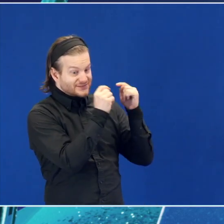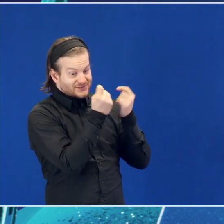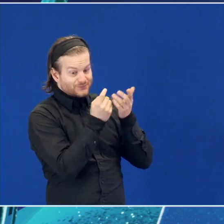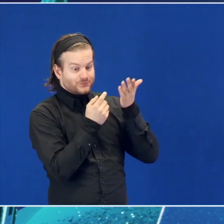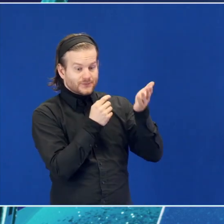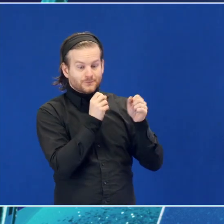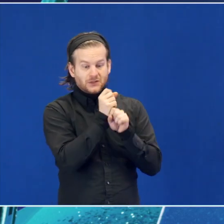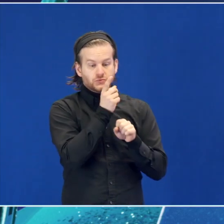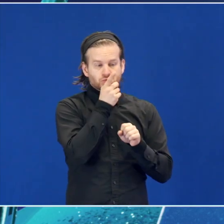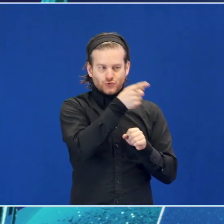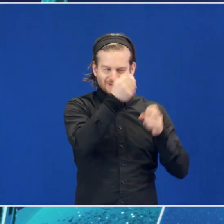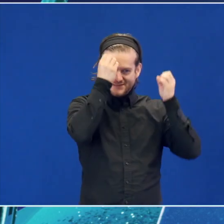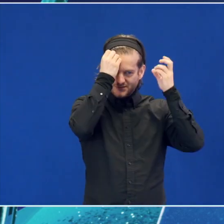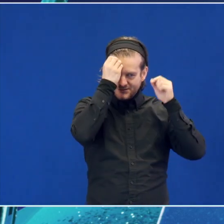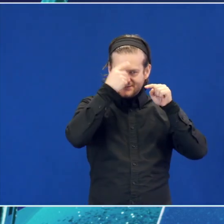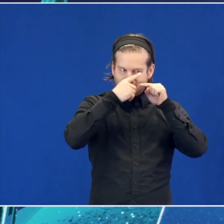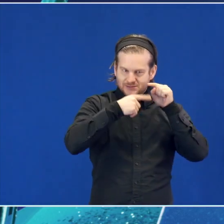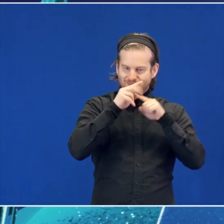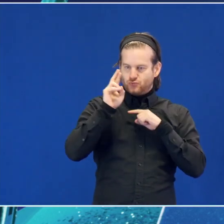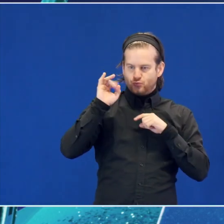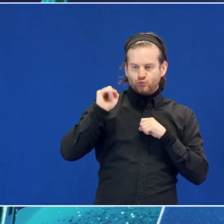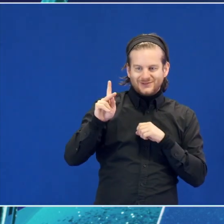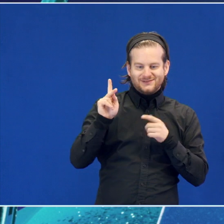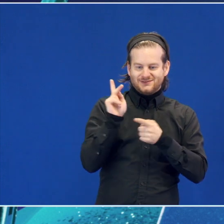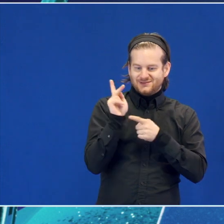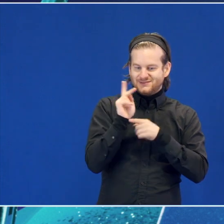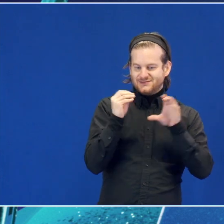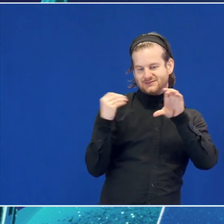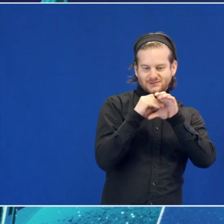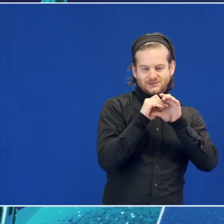because we're not considering what the rank